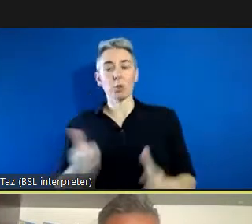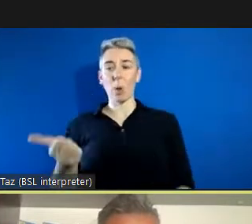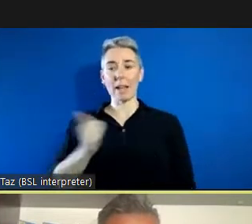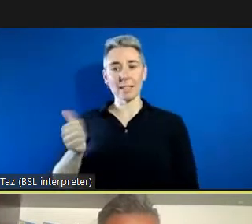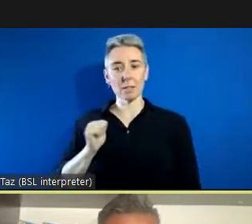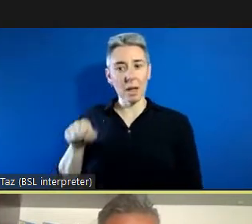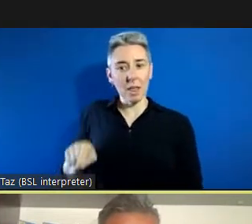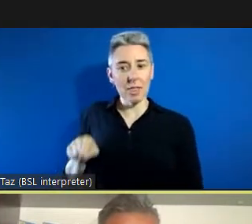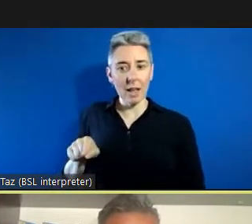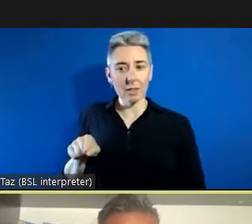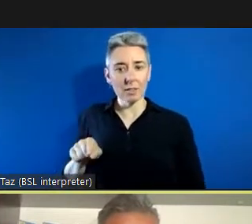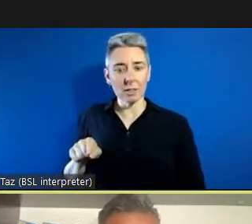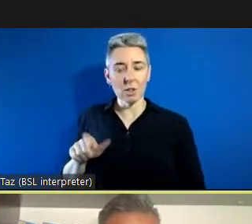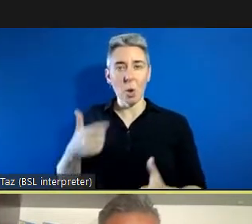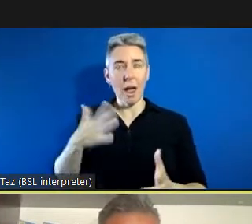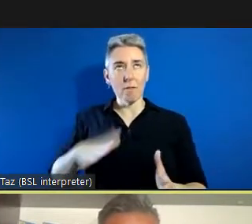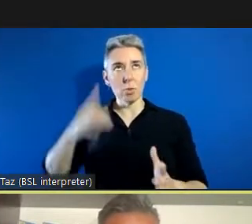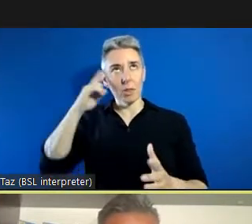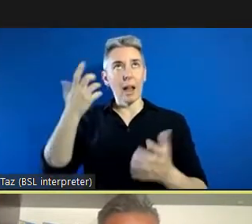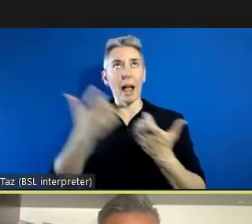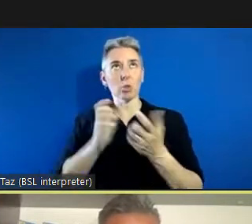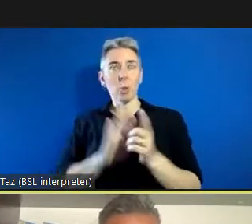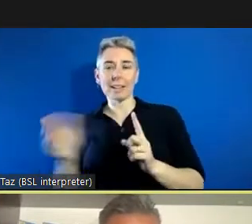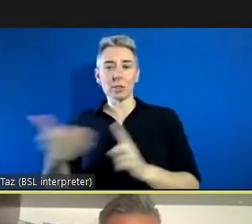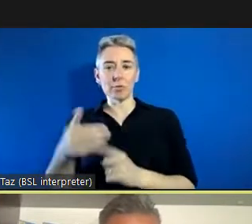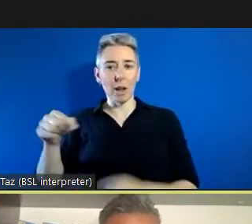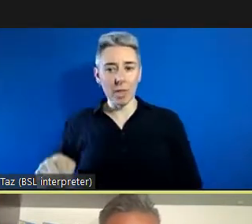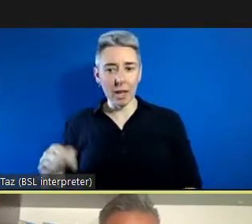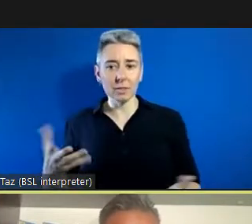share the slides but Black and Asian students and students from minority ethnic backgrounds,